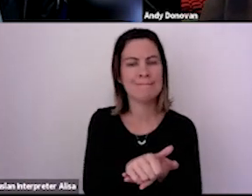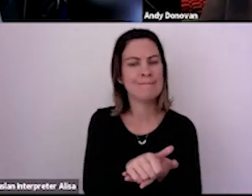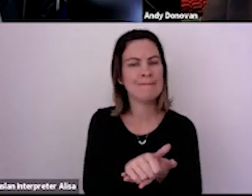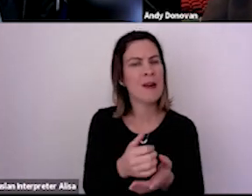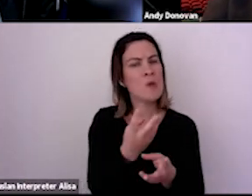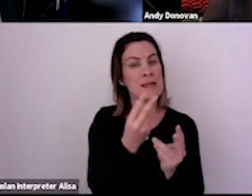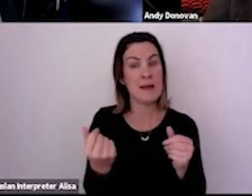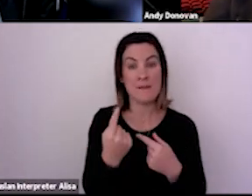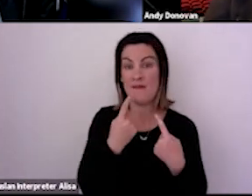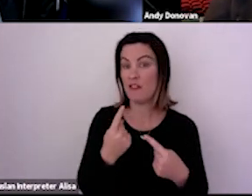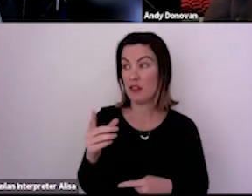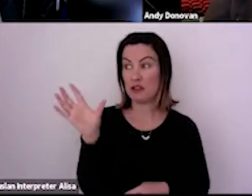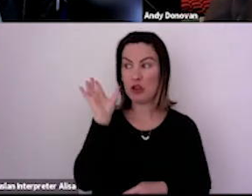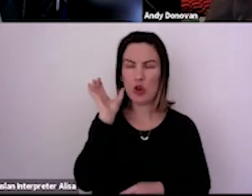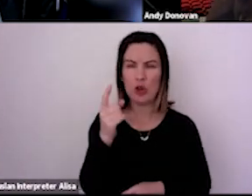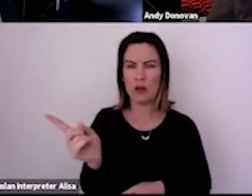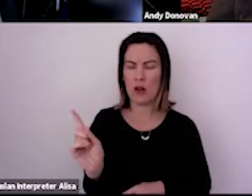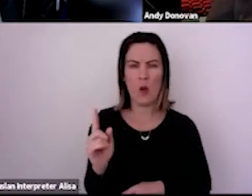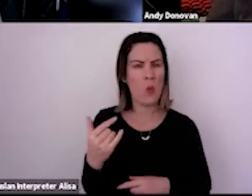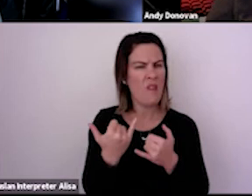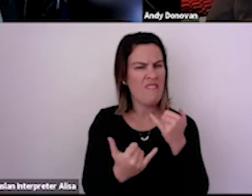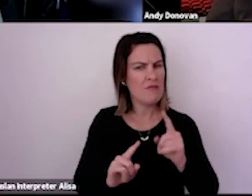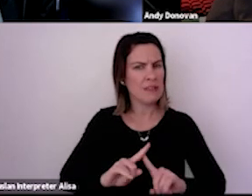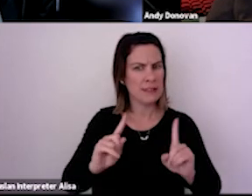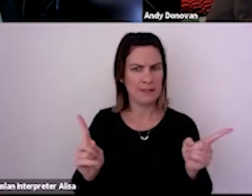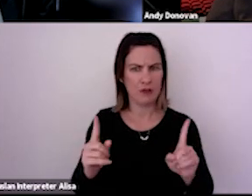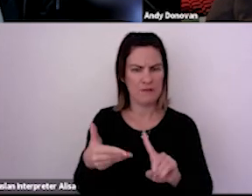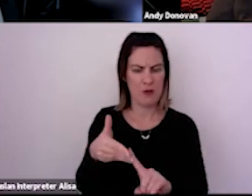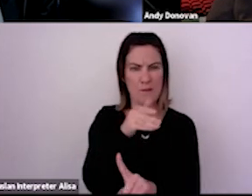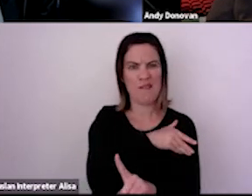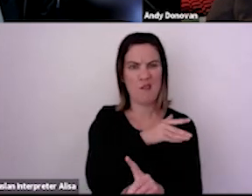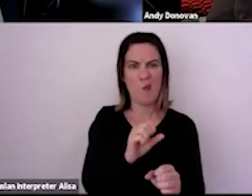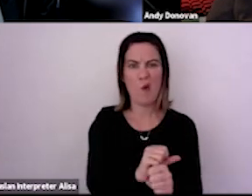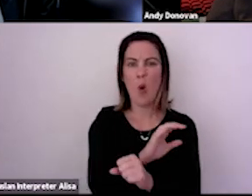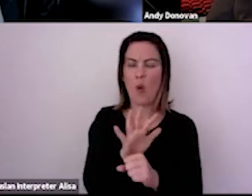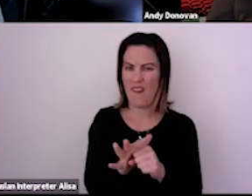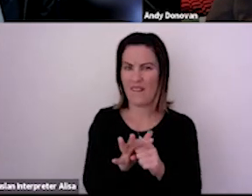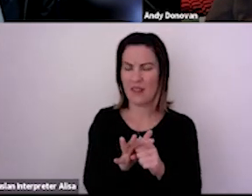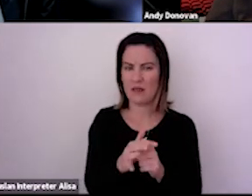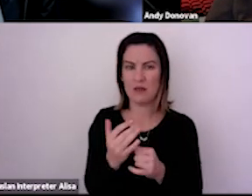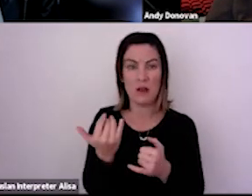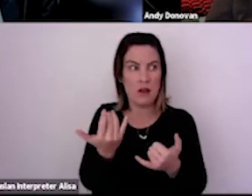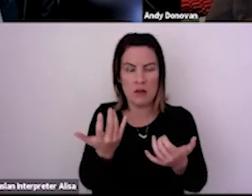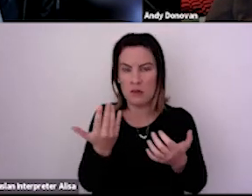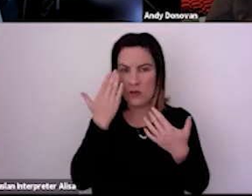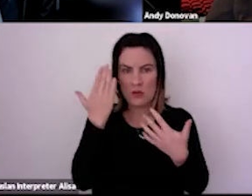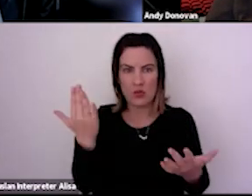is they are really different from what they were before COVID and really unpredictable and so I think it is